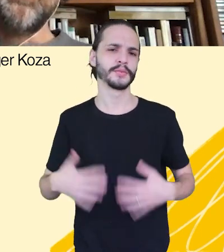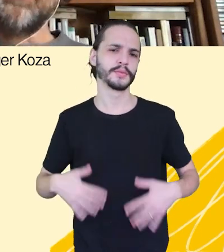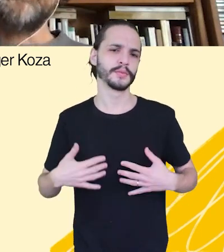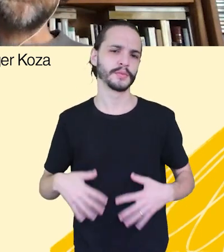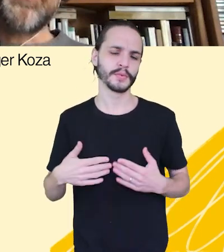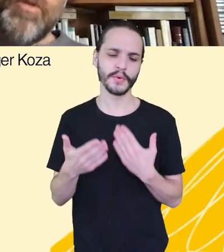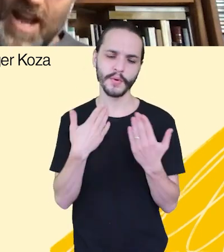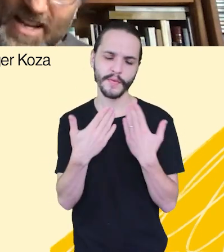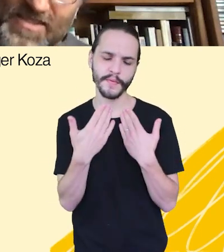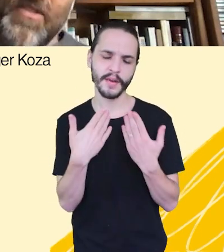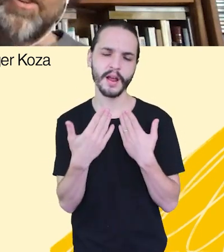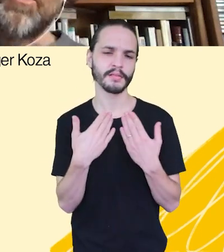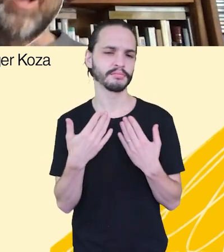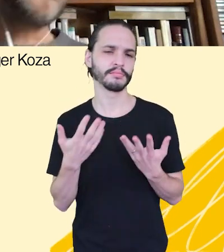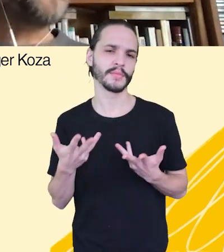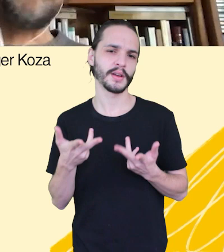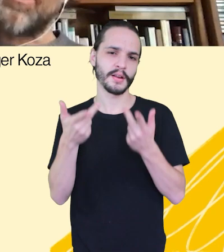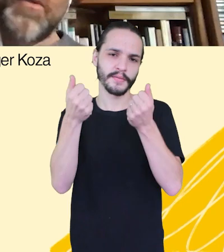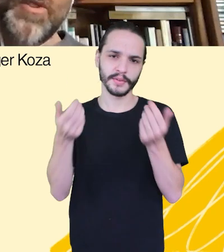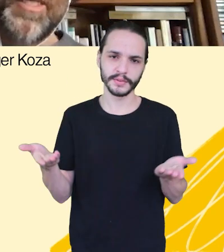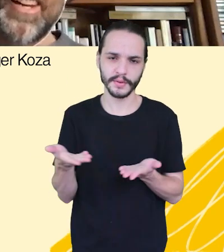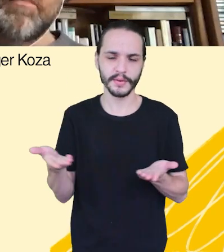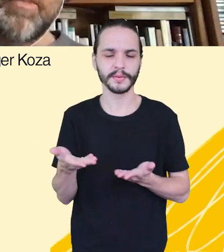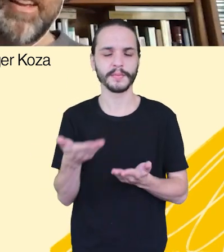You have been so nice, thank you so much for your time.